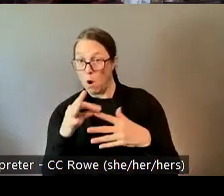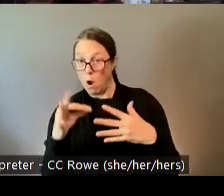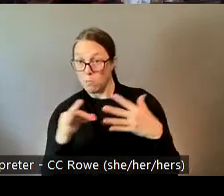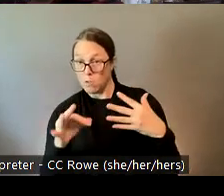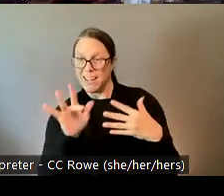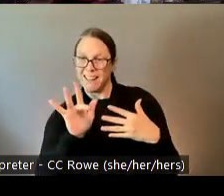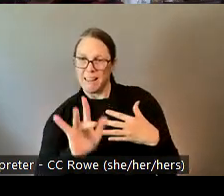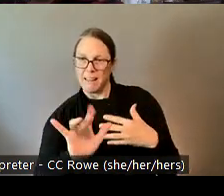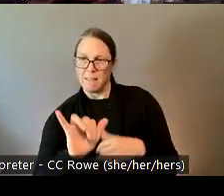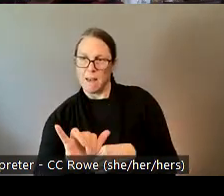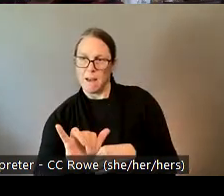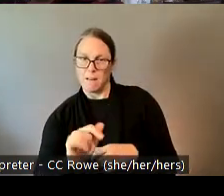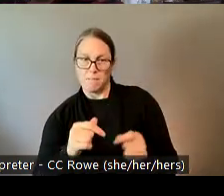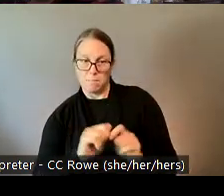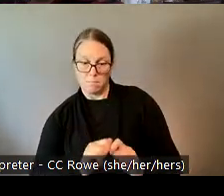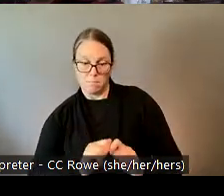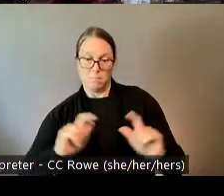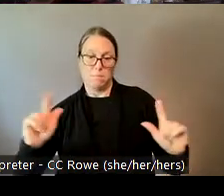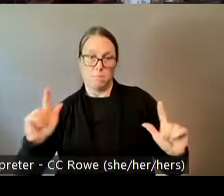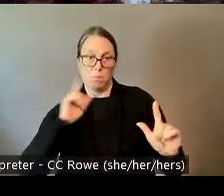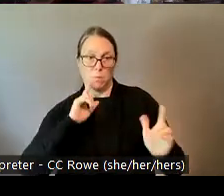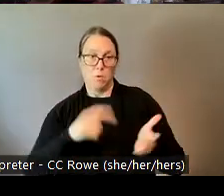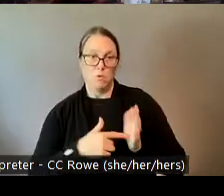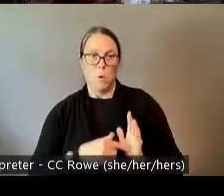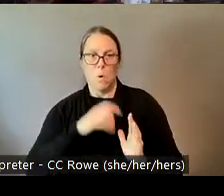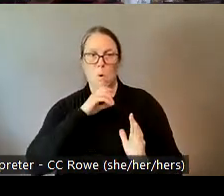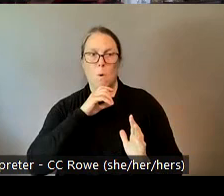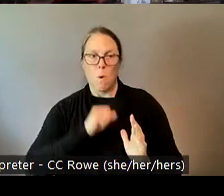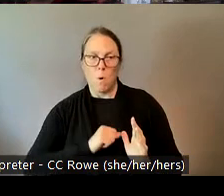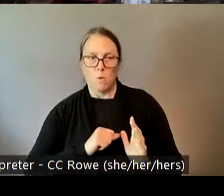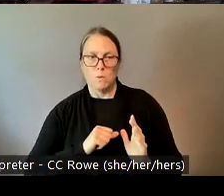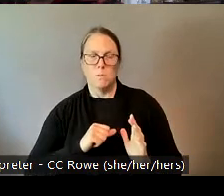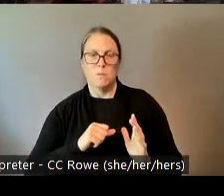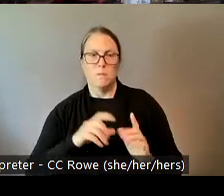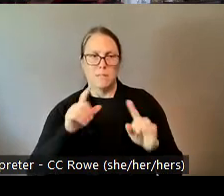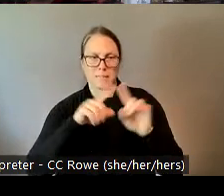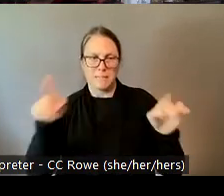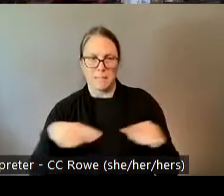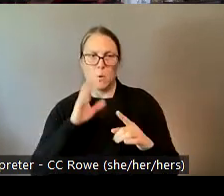That opens up the old dialogue menu that says save as, and it kind of lists the items